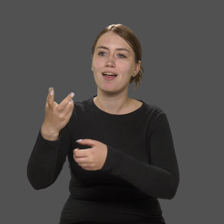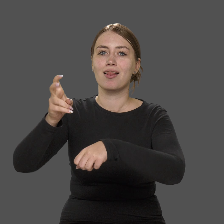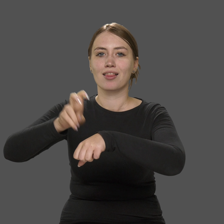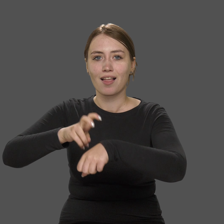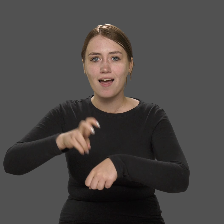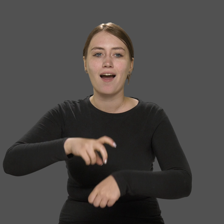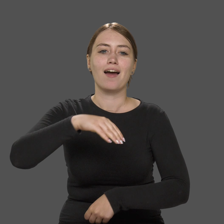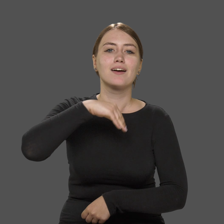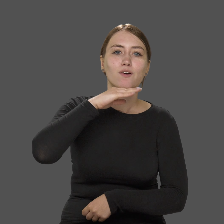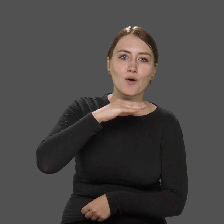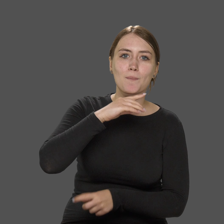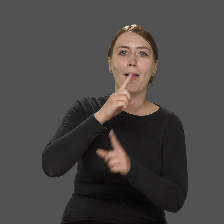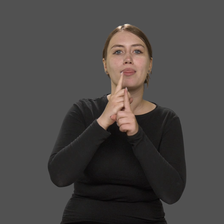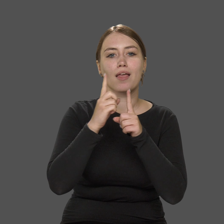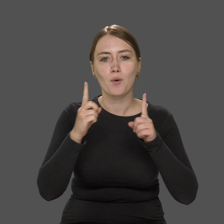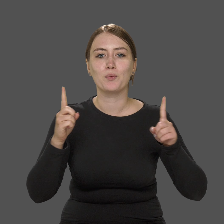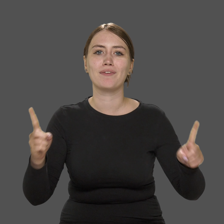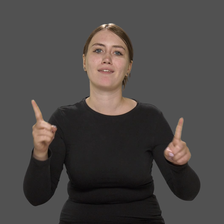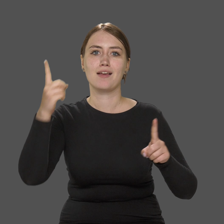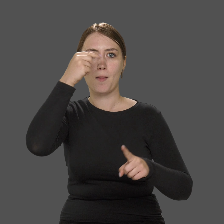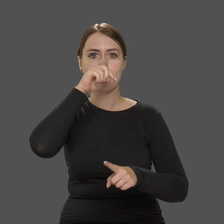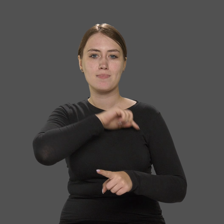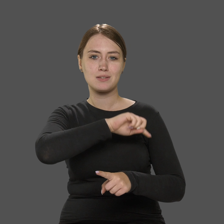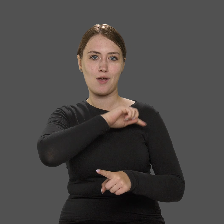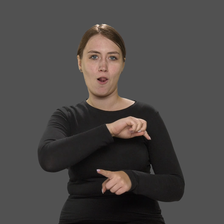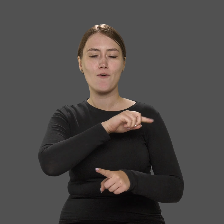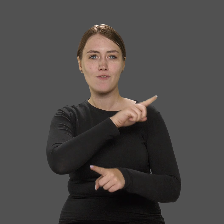doctors, speech therapists, teachers, psychologists —